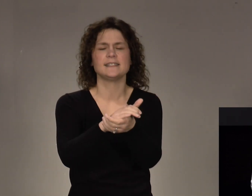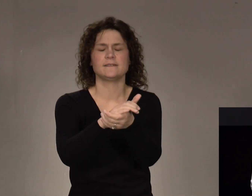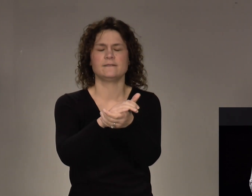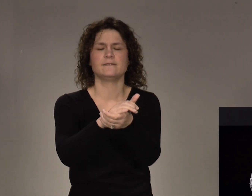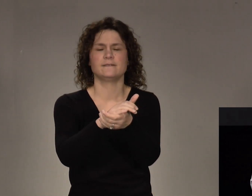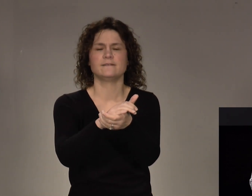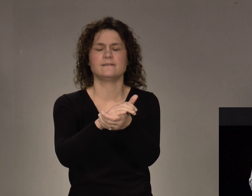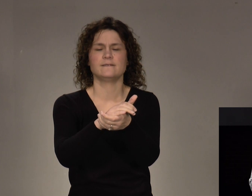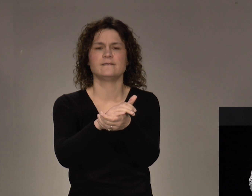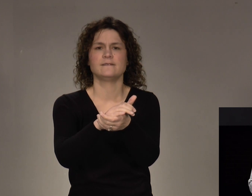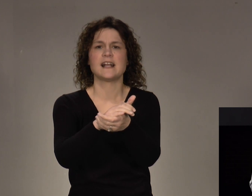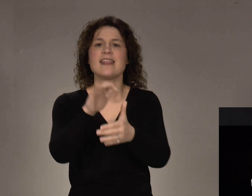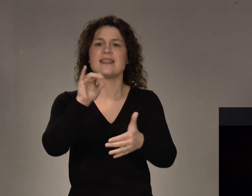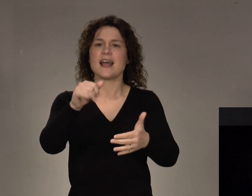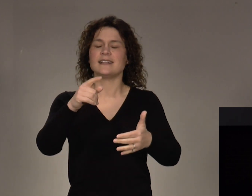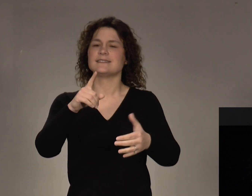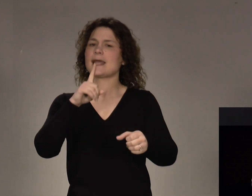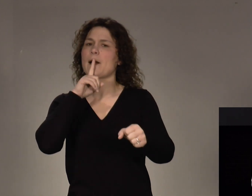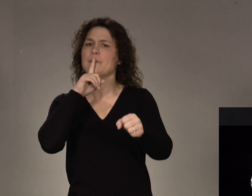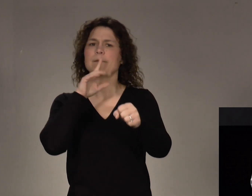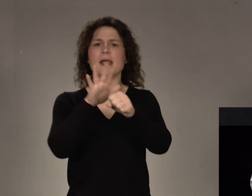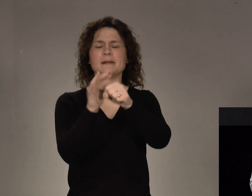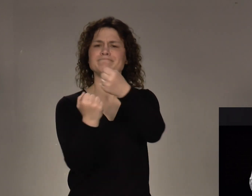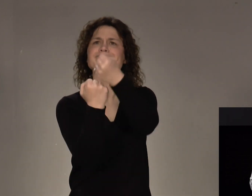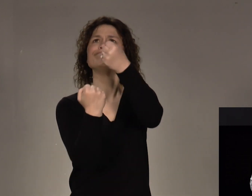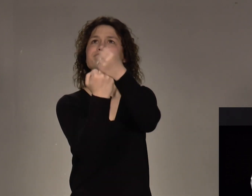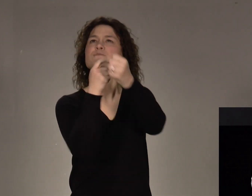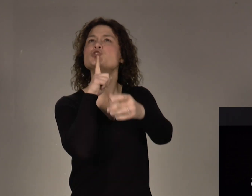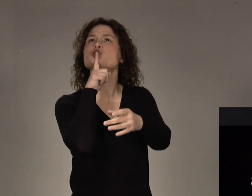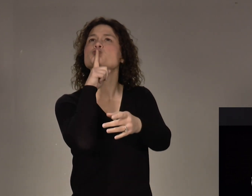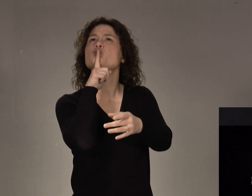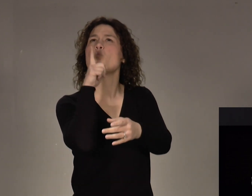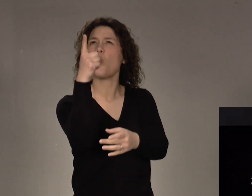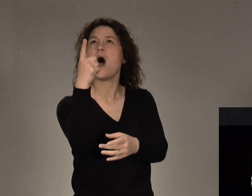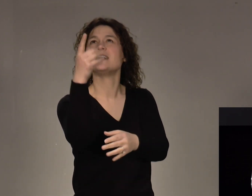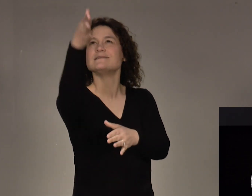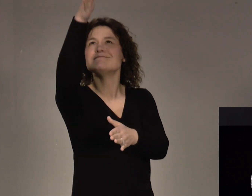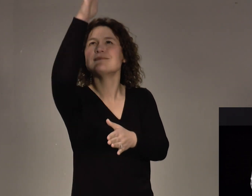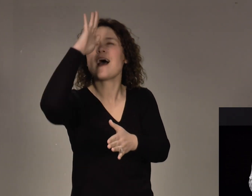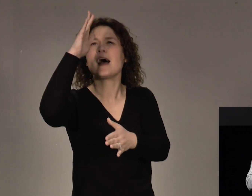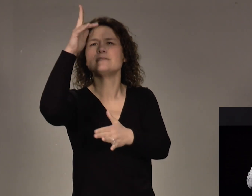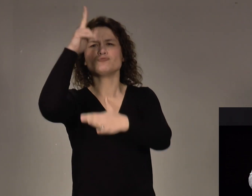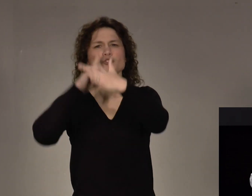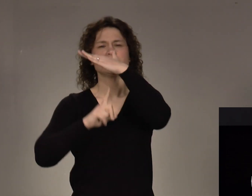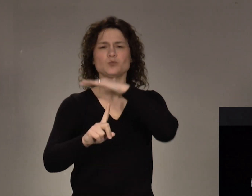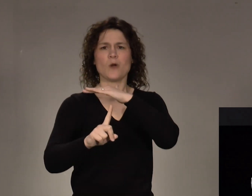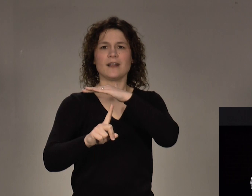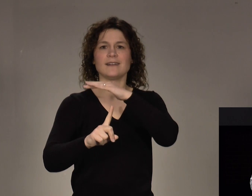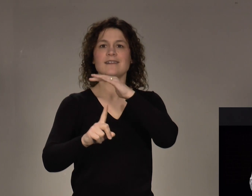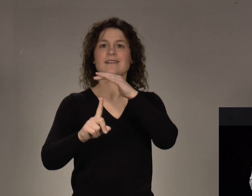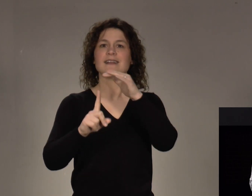It's a pledge of allegiance of the one Triune God and it is also at the